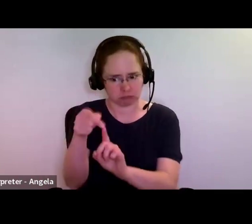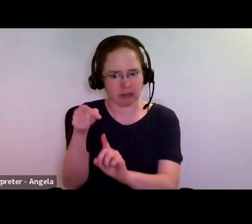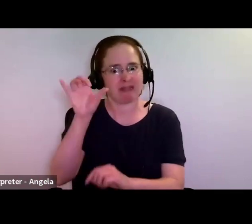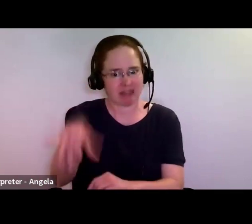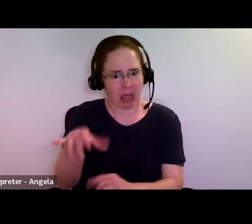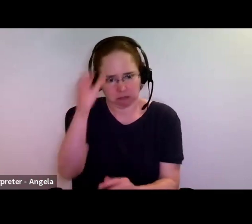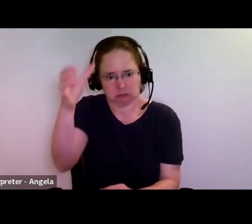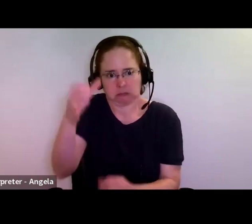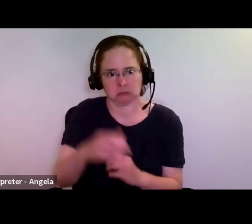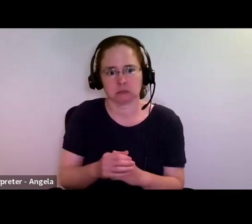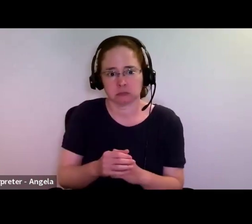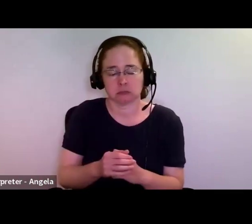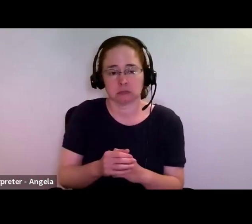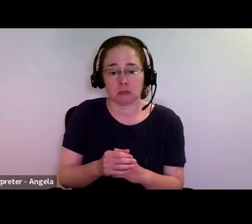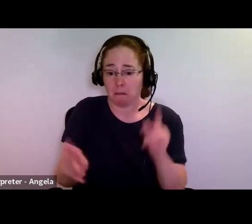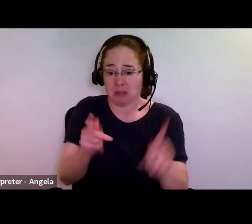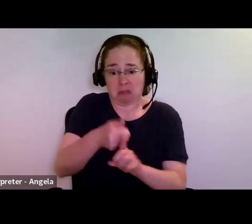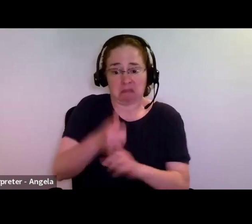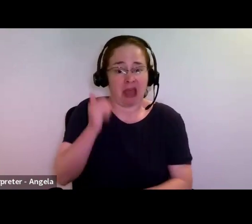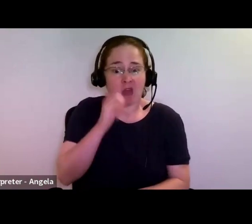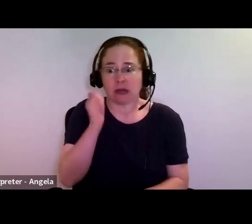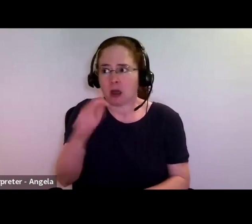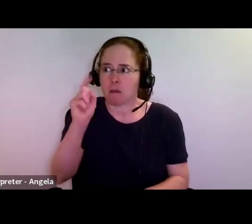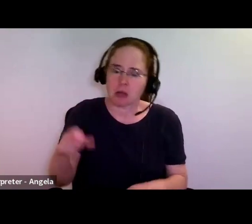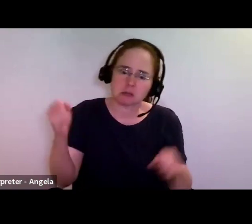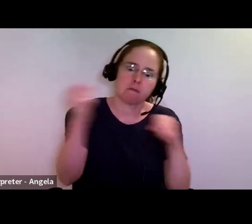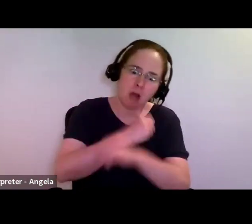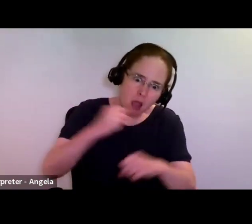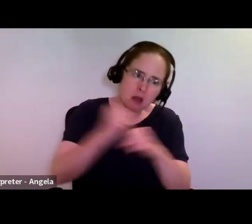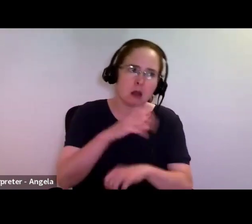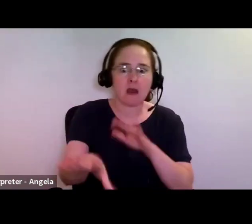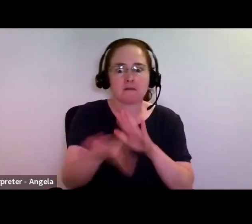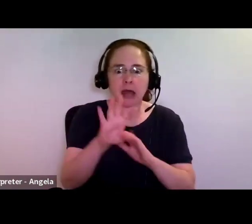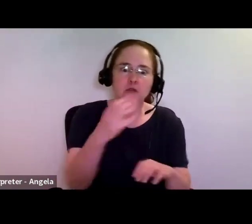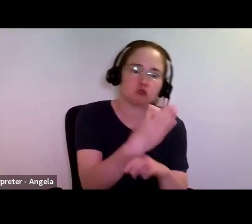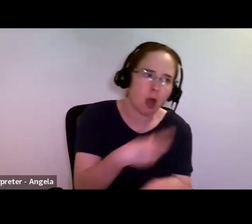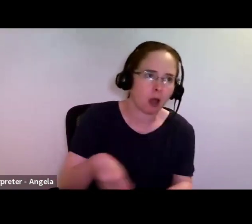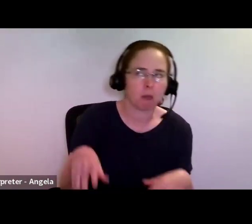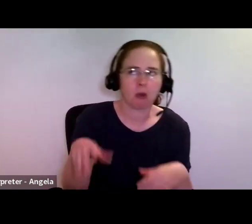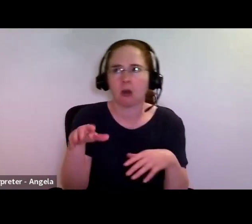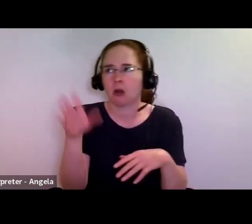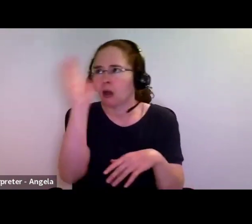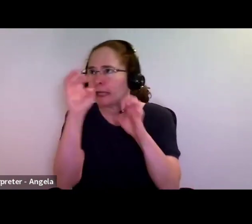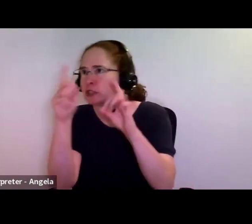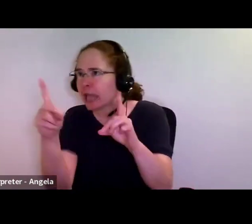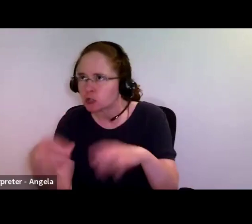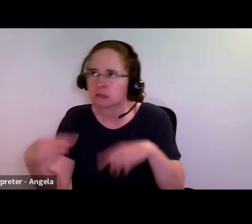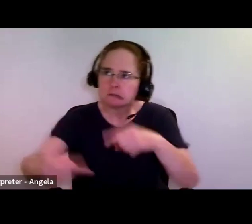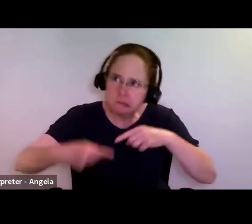the people who on a daily basis, have to fight to get a job, have to get education, have to fight, to get into the playground, to